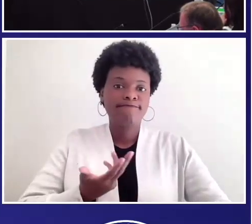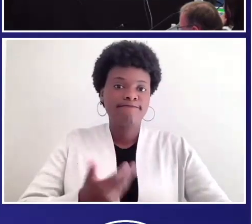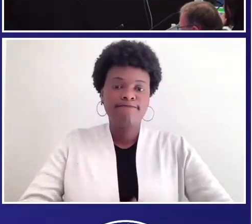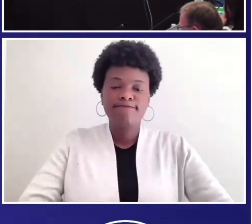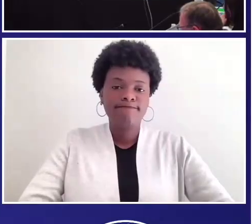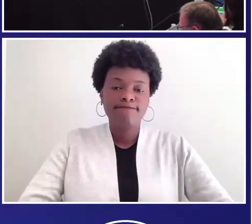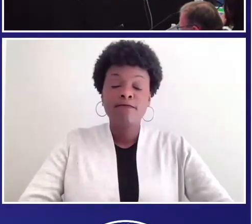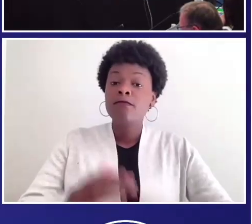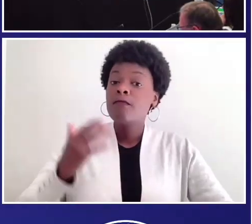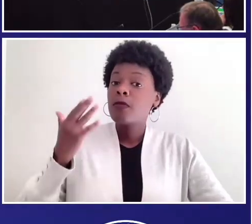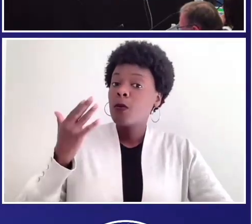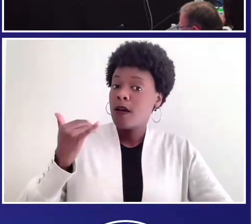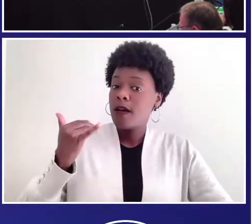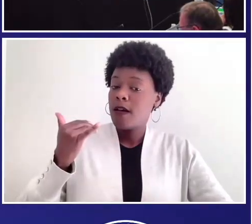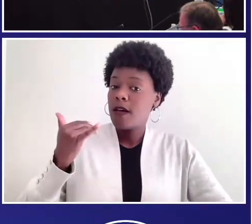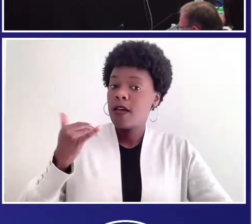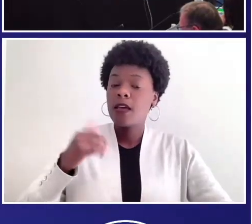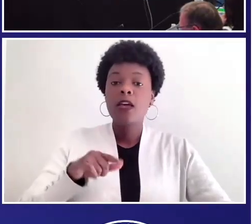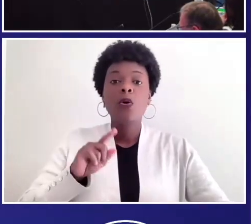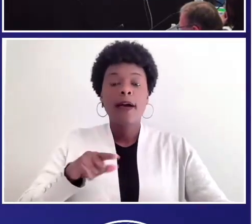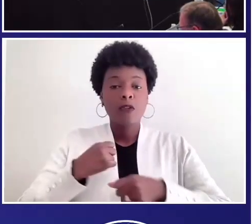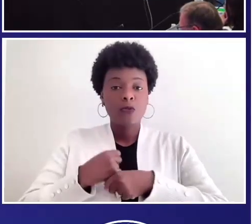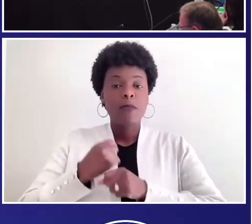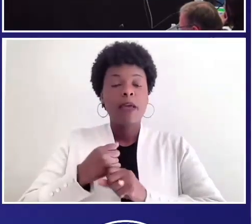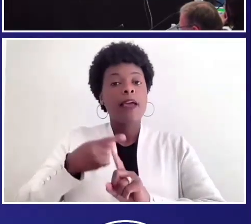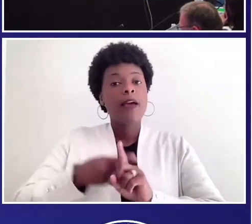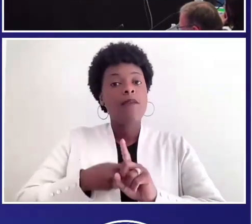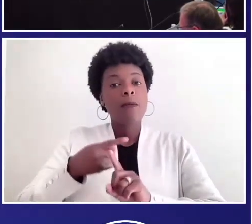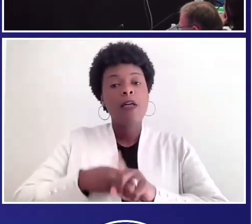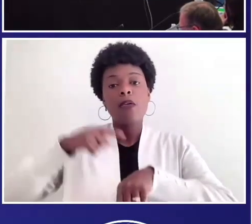That is because you have to be making a monthly on-time payment.